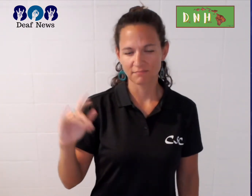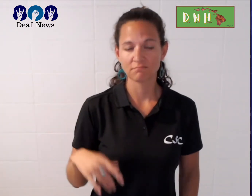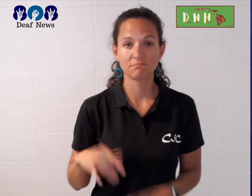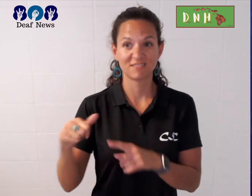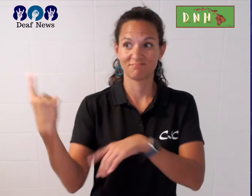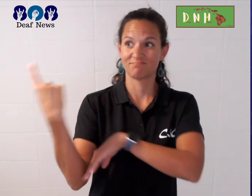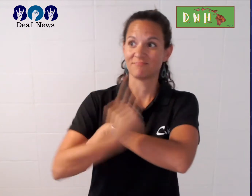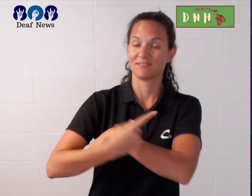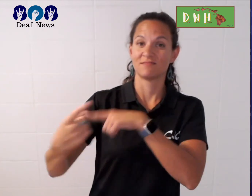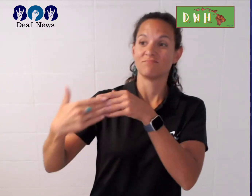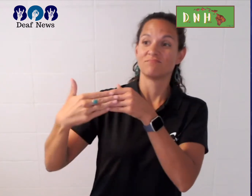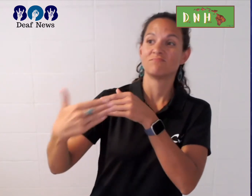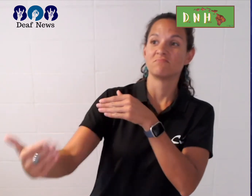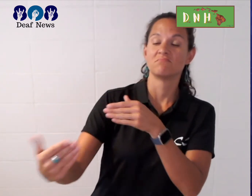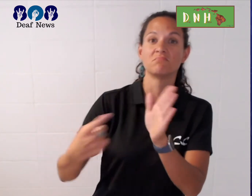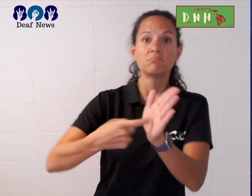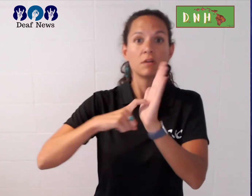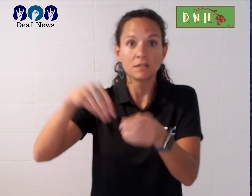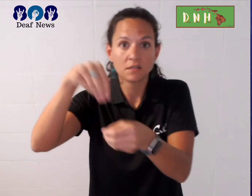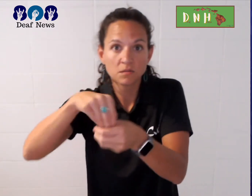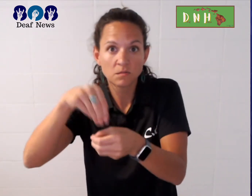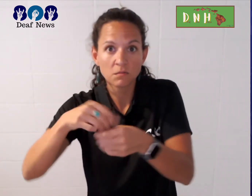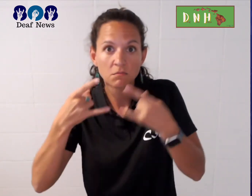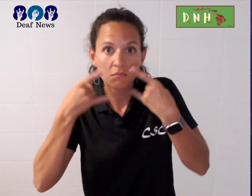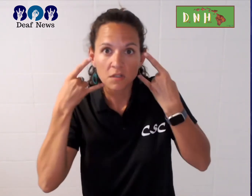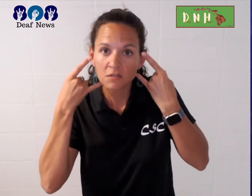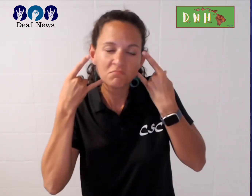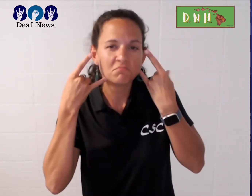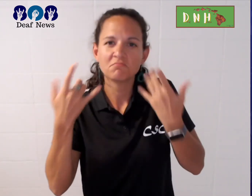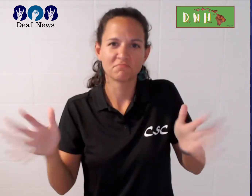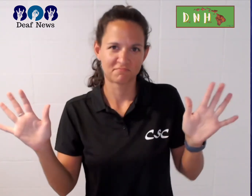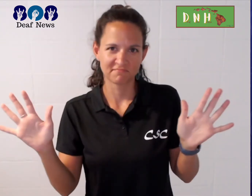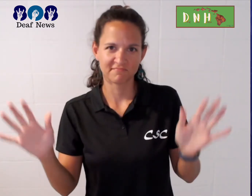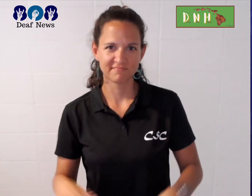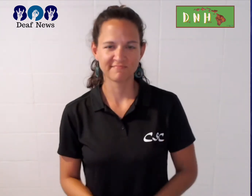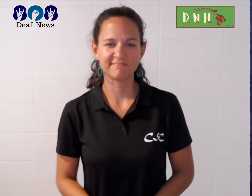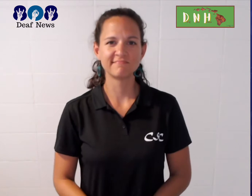From that day forward, wearing masks indoors will no longer be required.